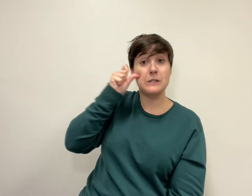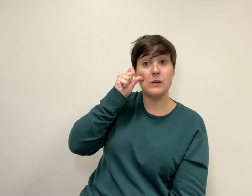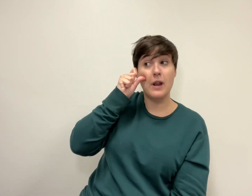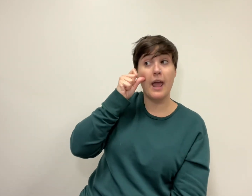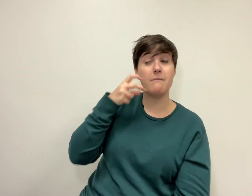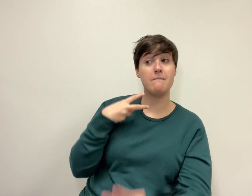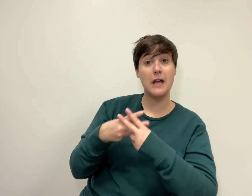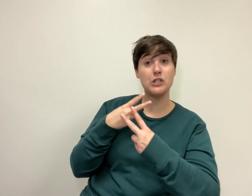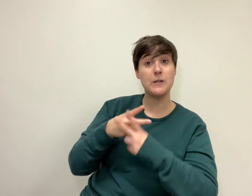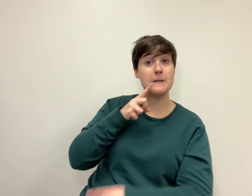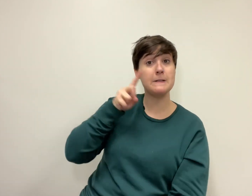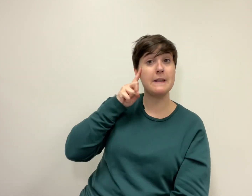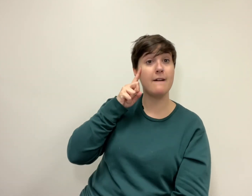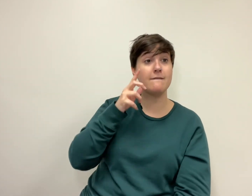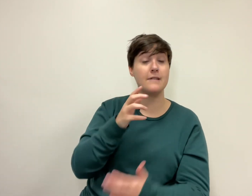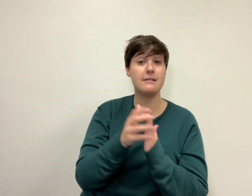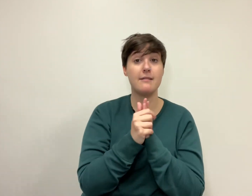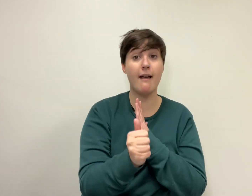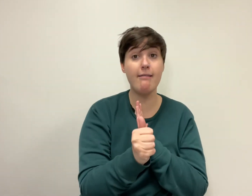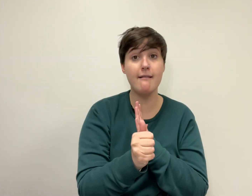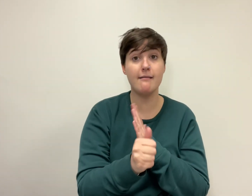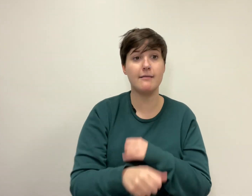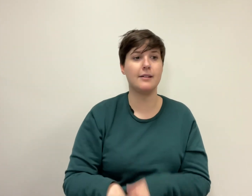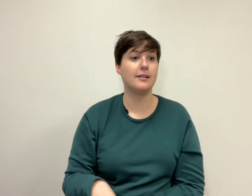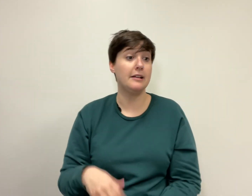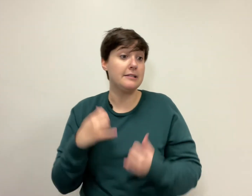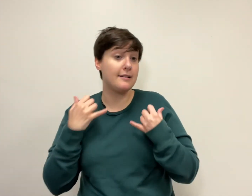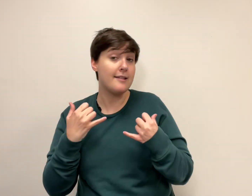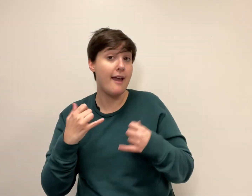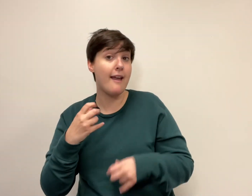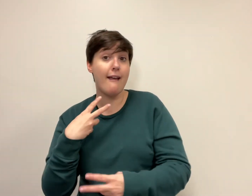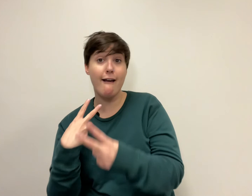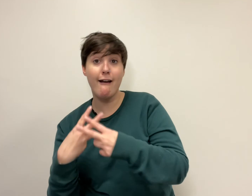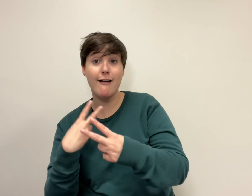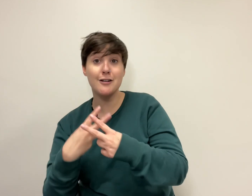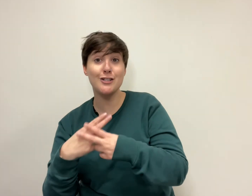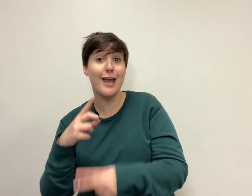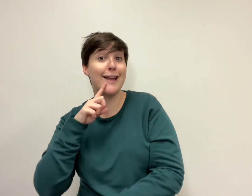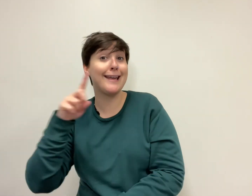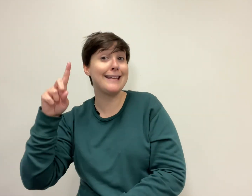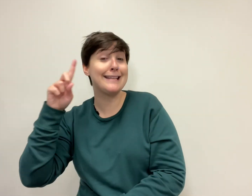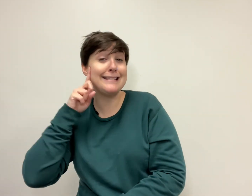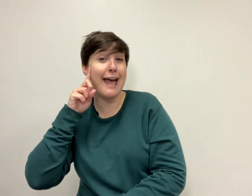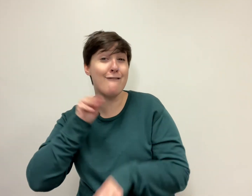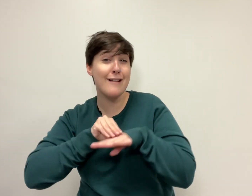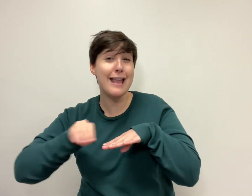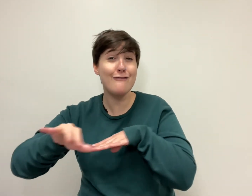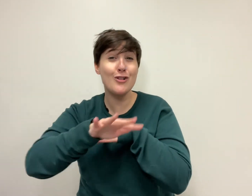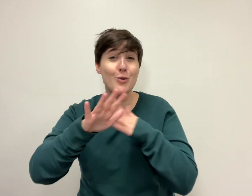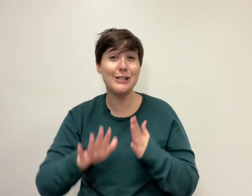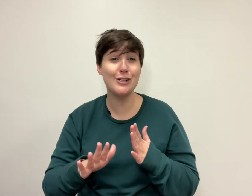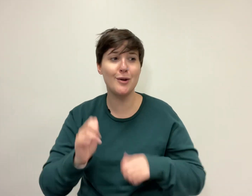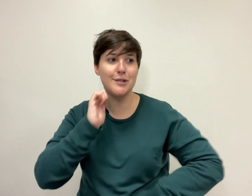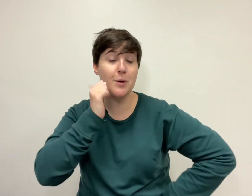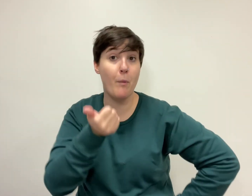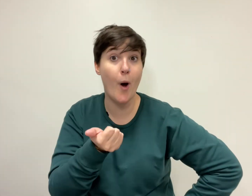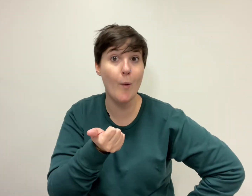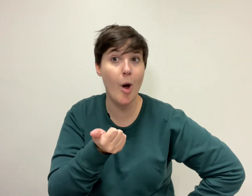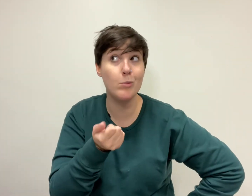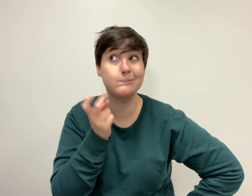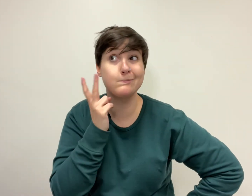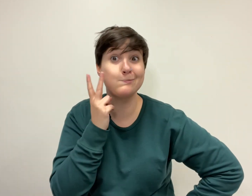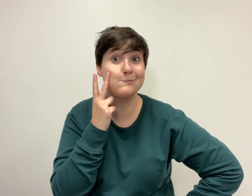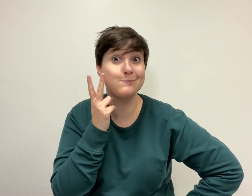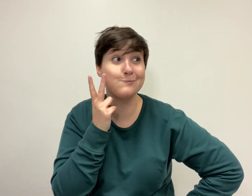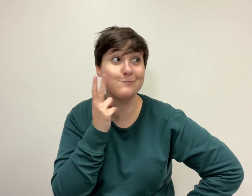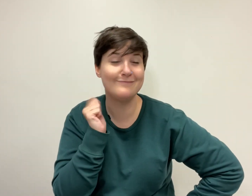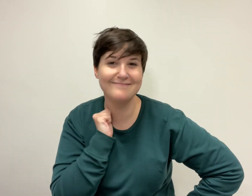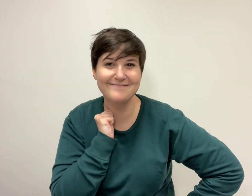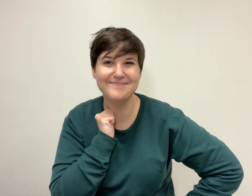So yesterday was #DeafTalent. Today is #DeafInfluencers. Tomorrow? We'll see!